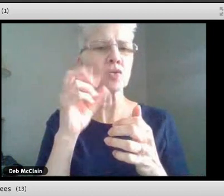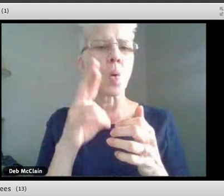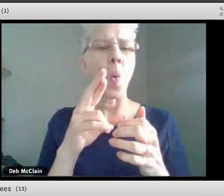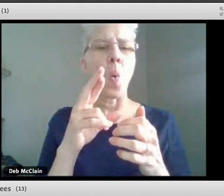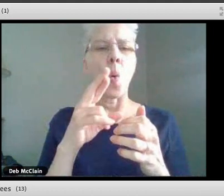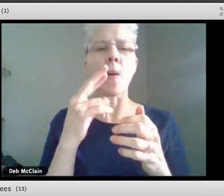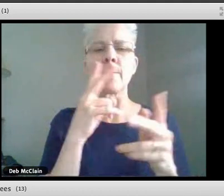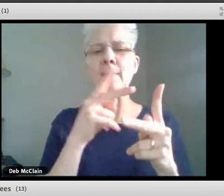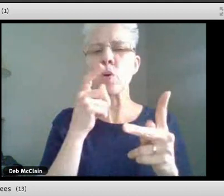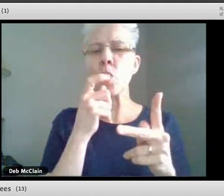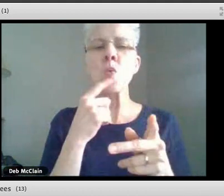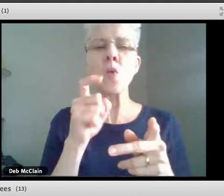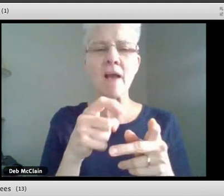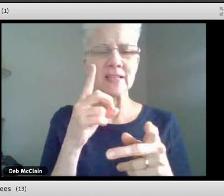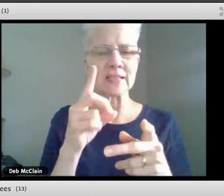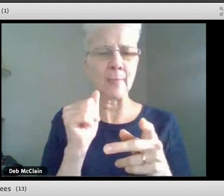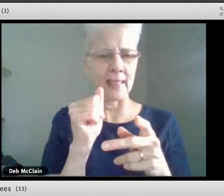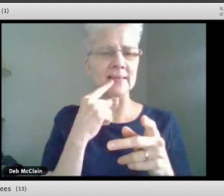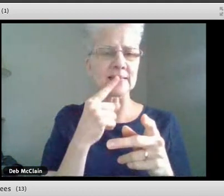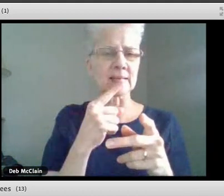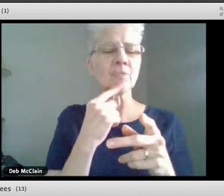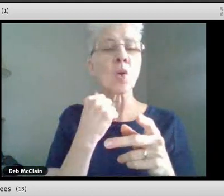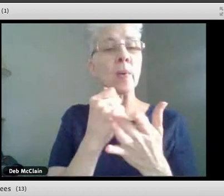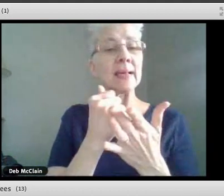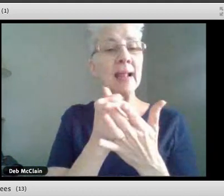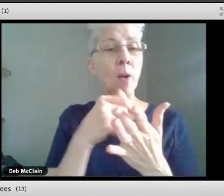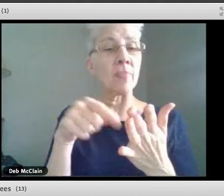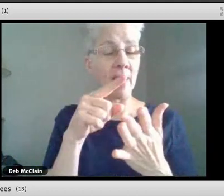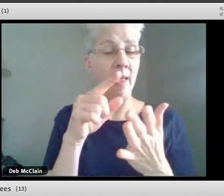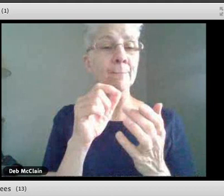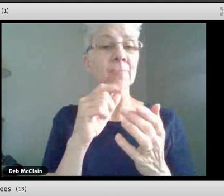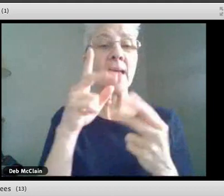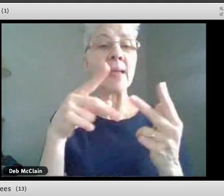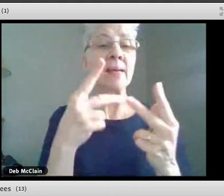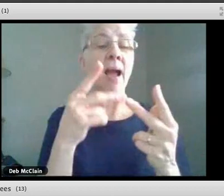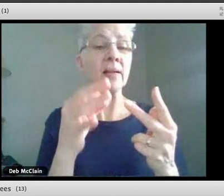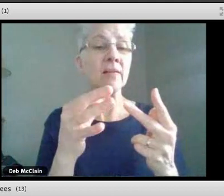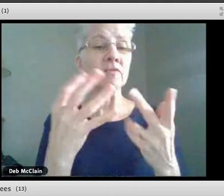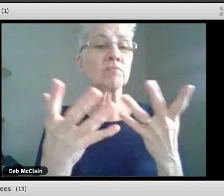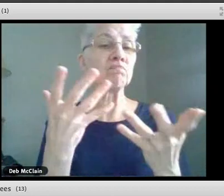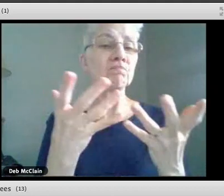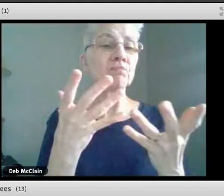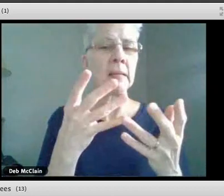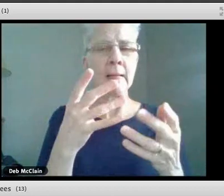or people with disabilities, and it could help them, you know, kind of mediate their disabilities